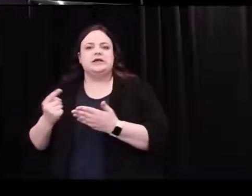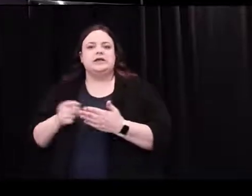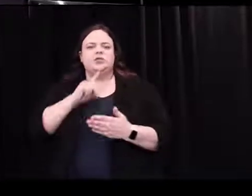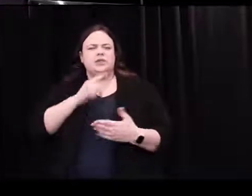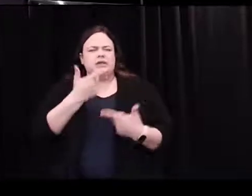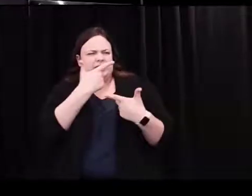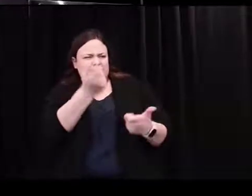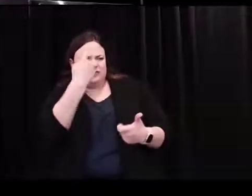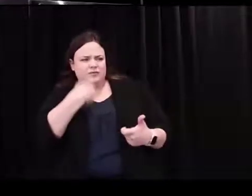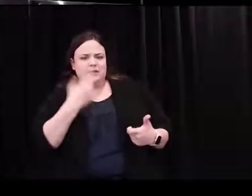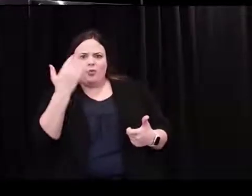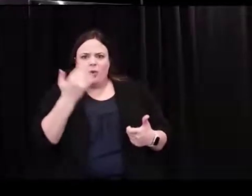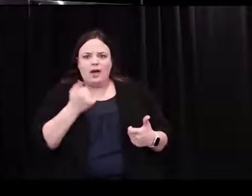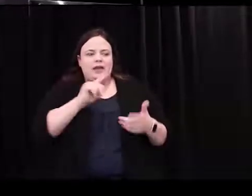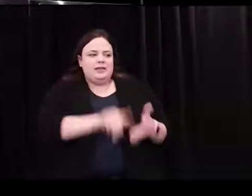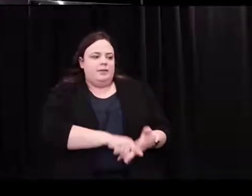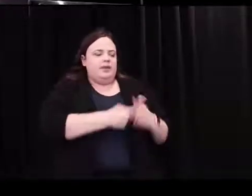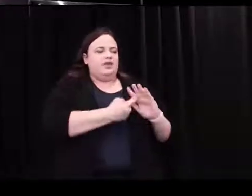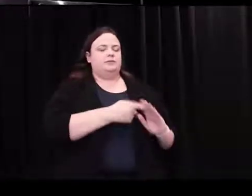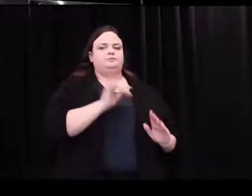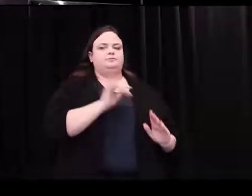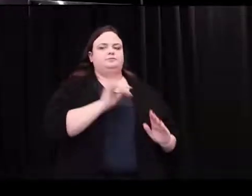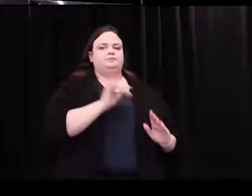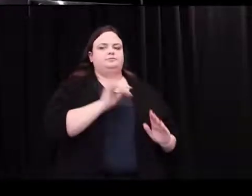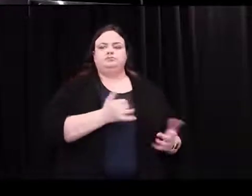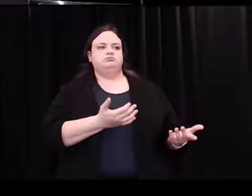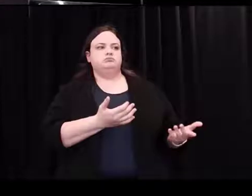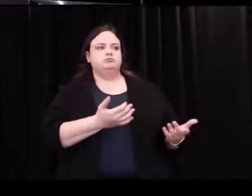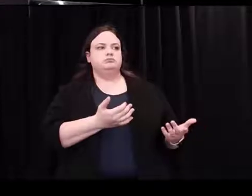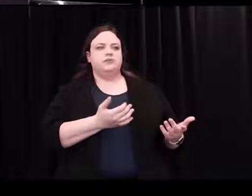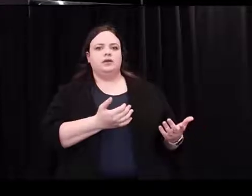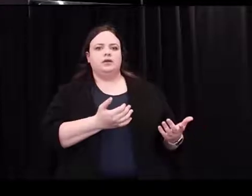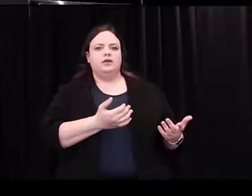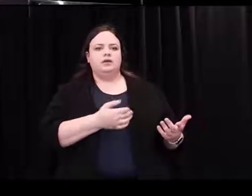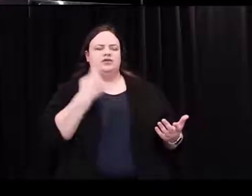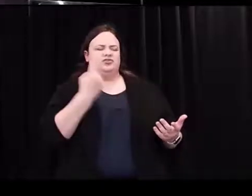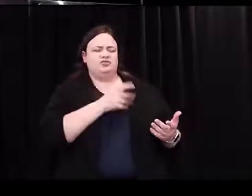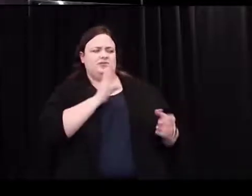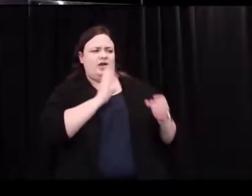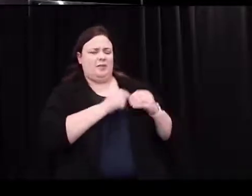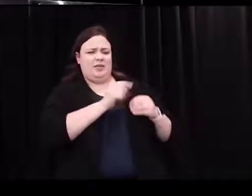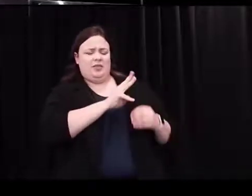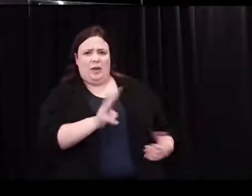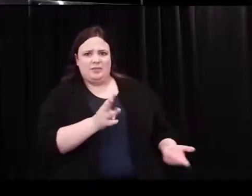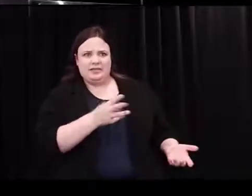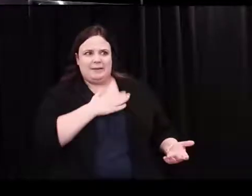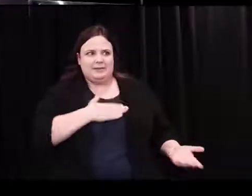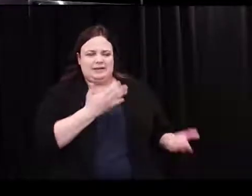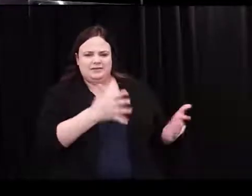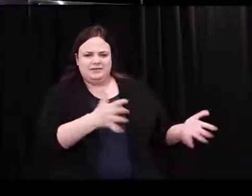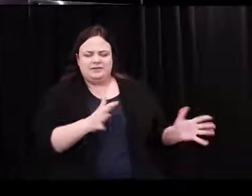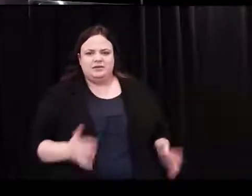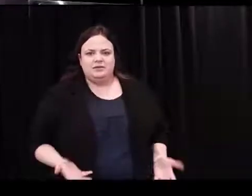because at the at the beginning of it I thought man just talk about the website please and so